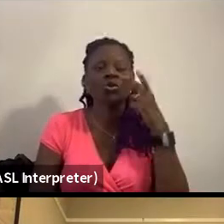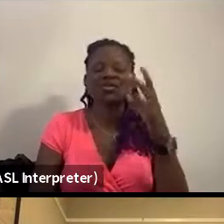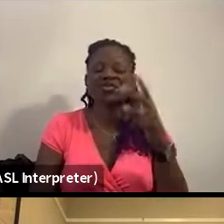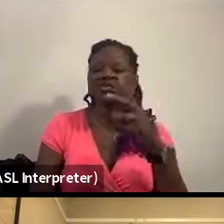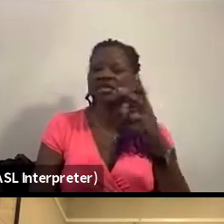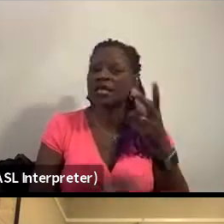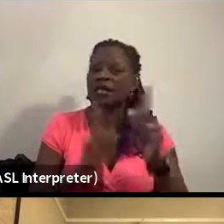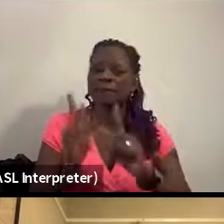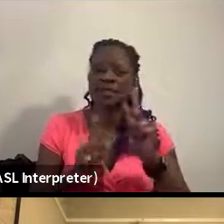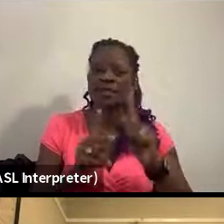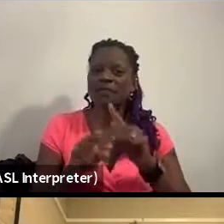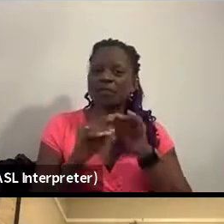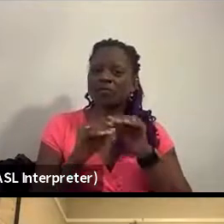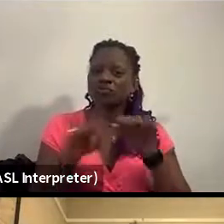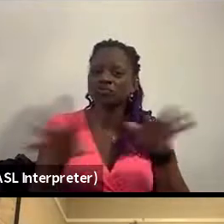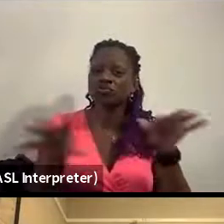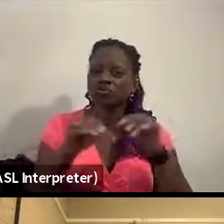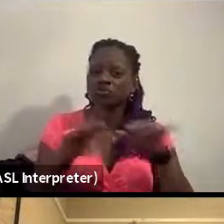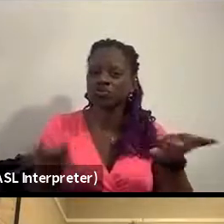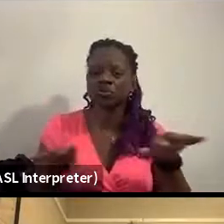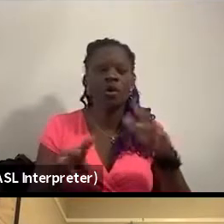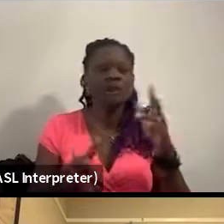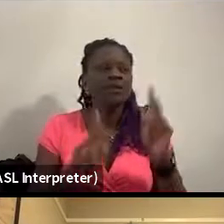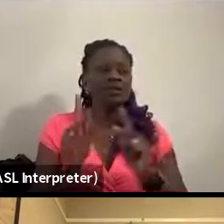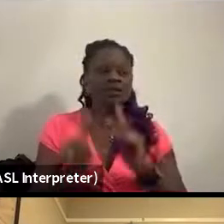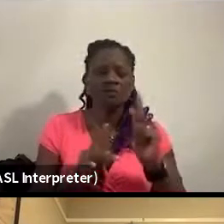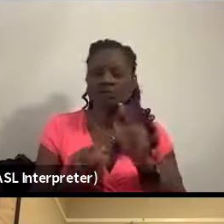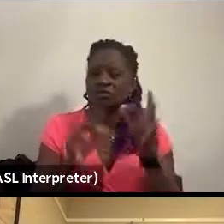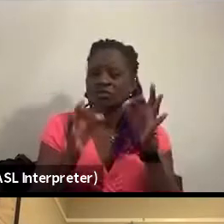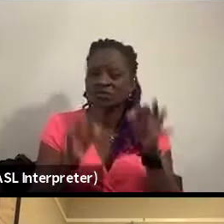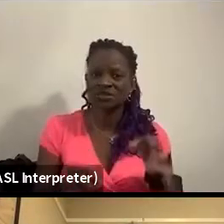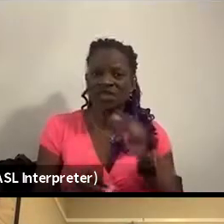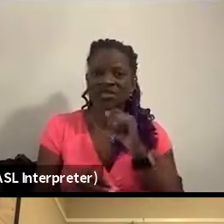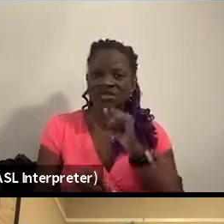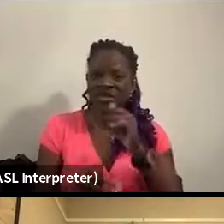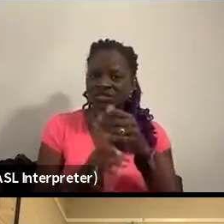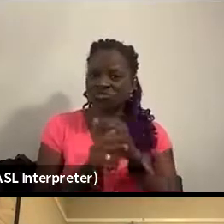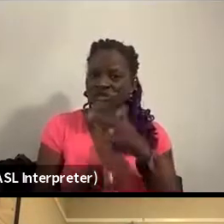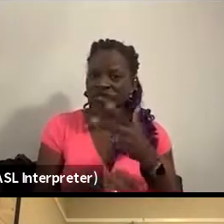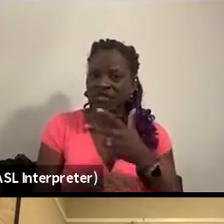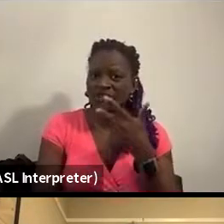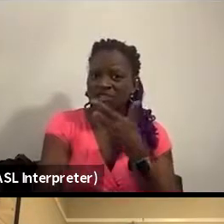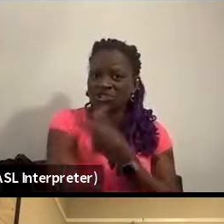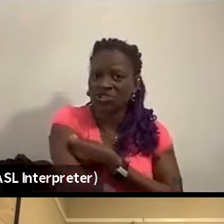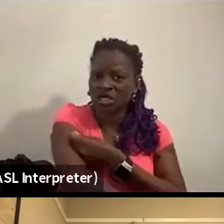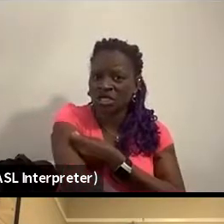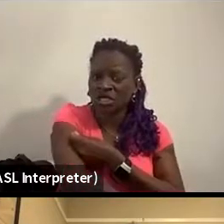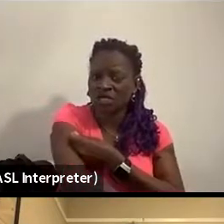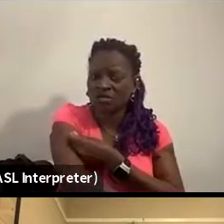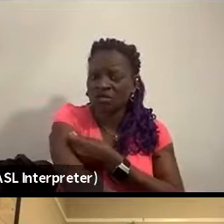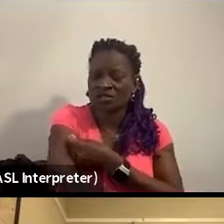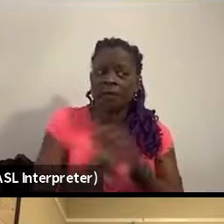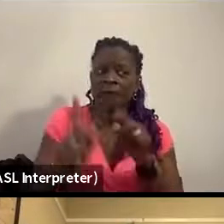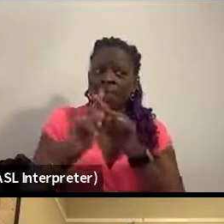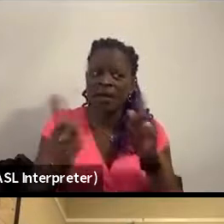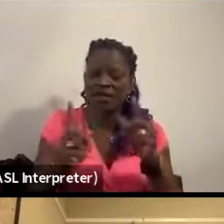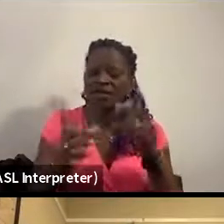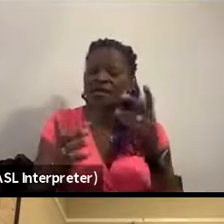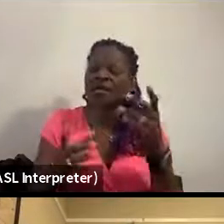people who decide not to take the vaccine, even though it's much, much less common now that we have a good vaccine towards it than it was before.